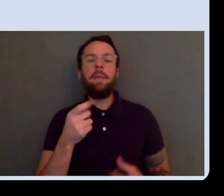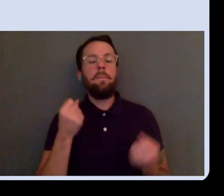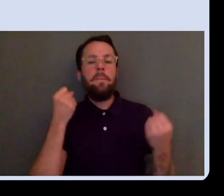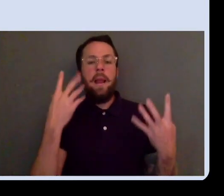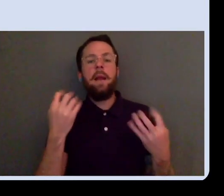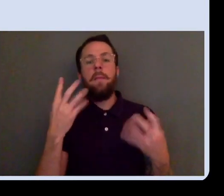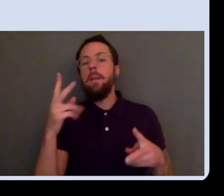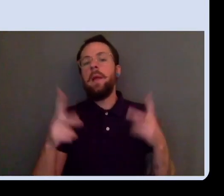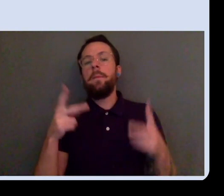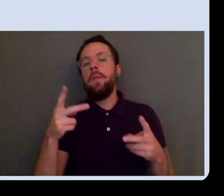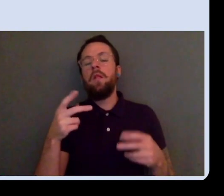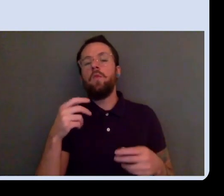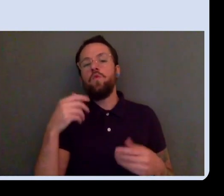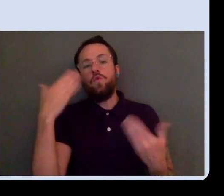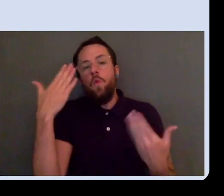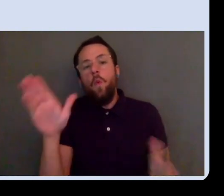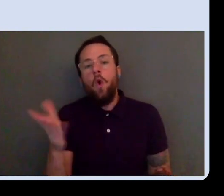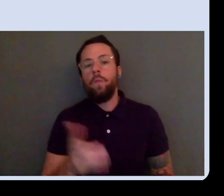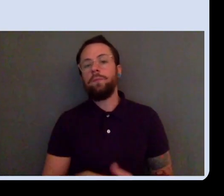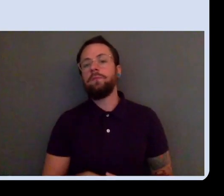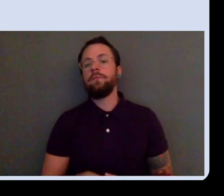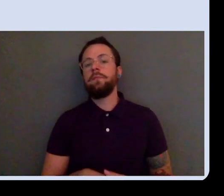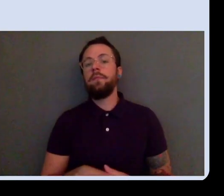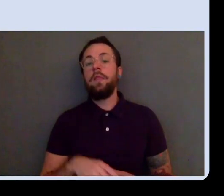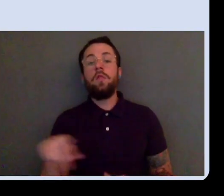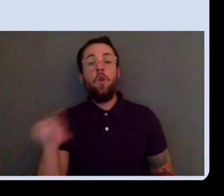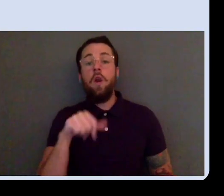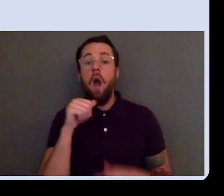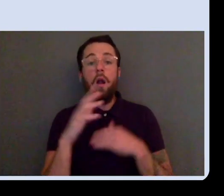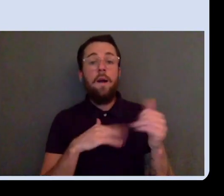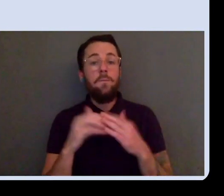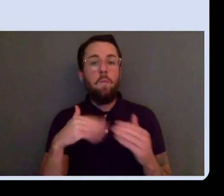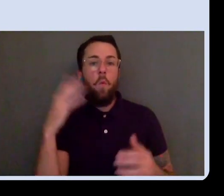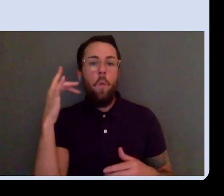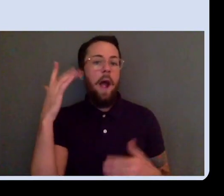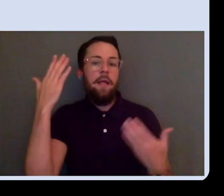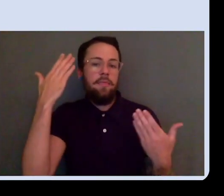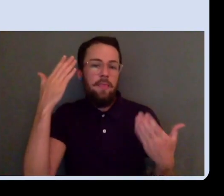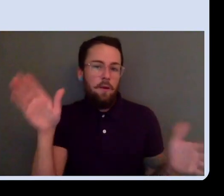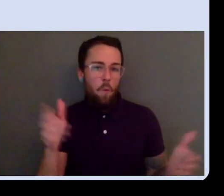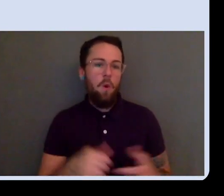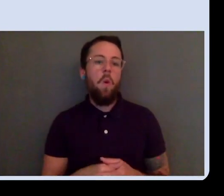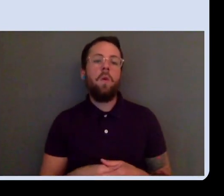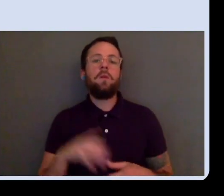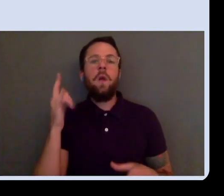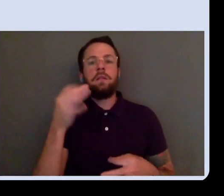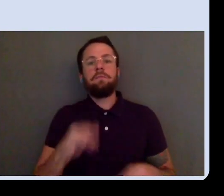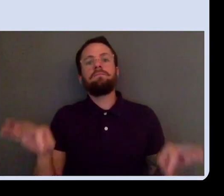This goes to support students of any type.